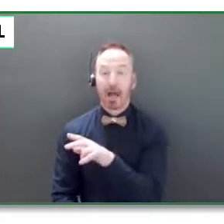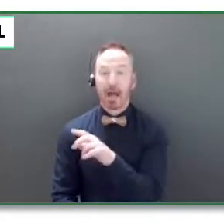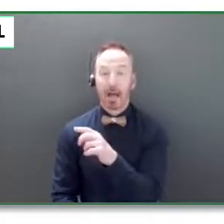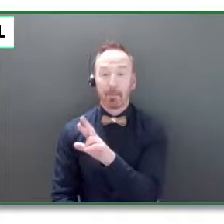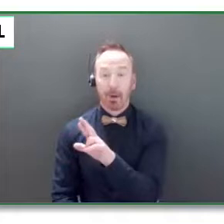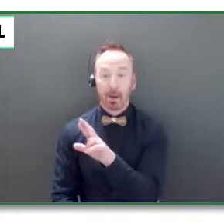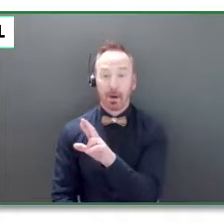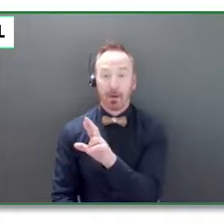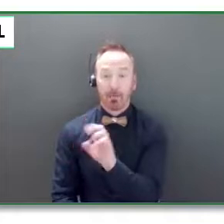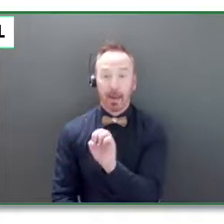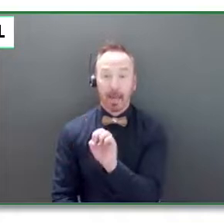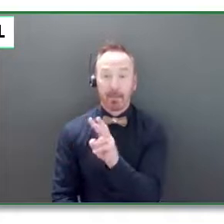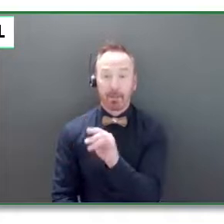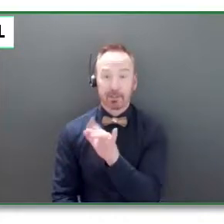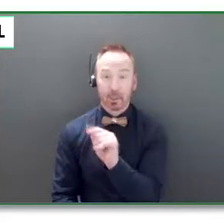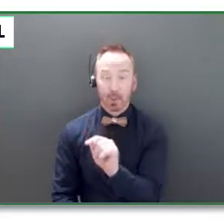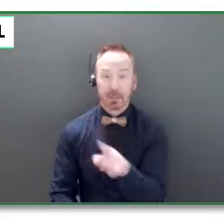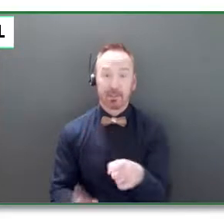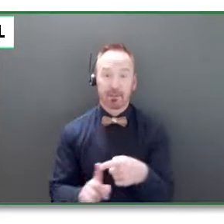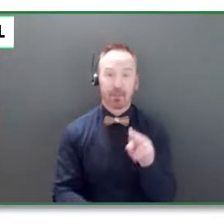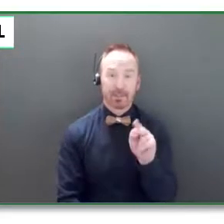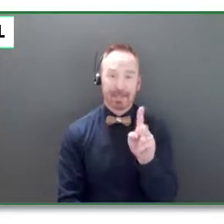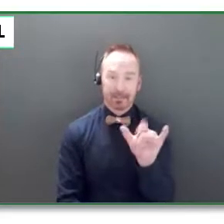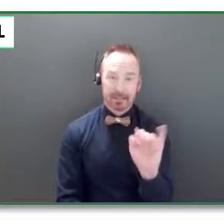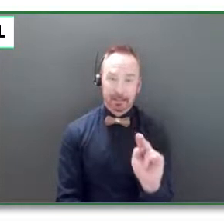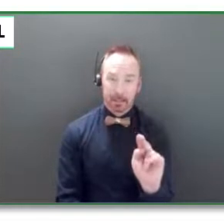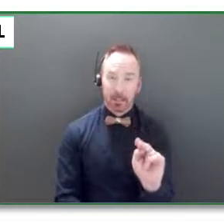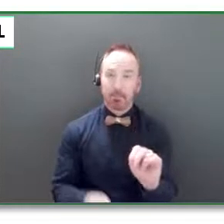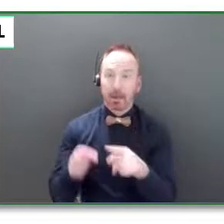endurance, motivated by their goal of completing the distance.